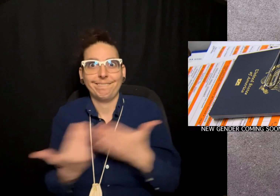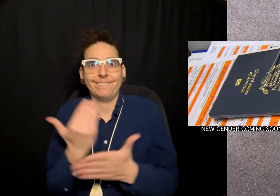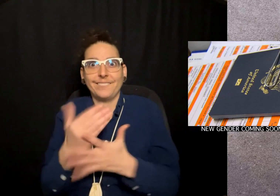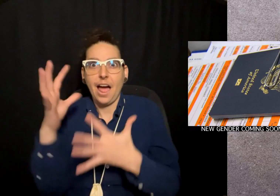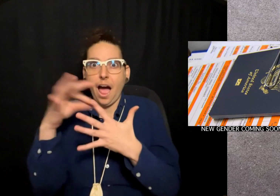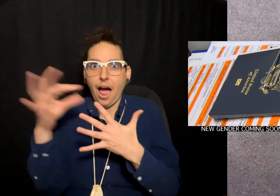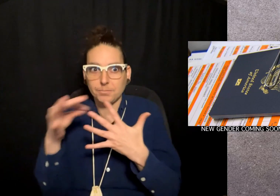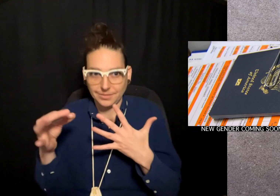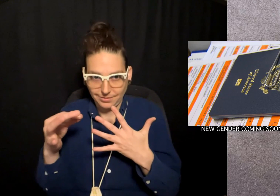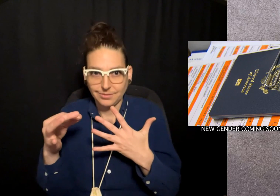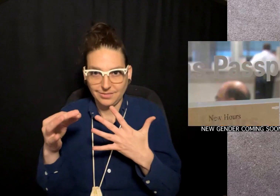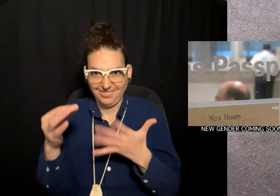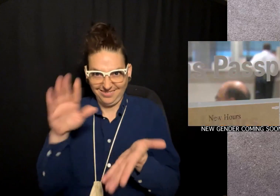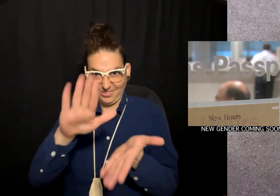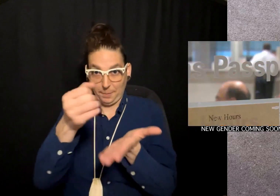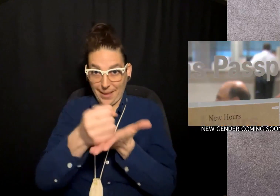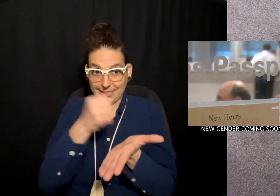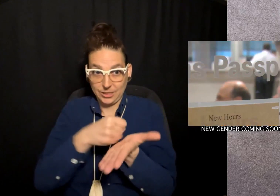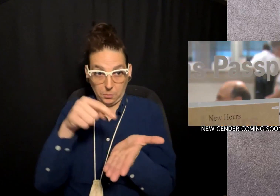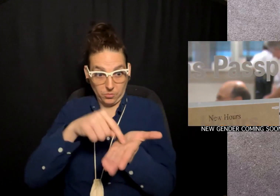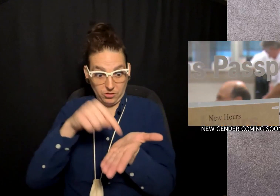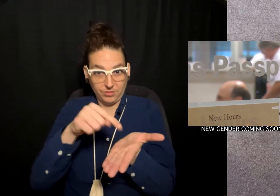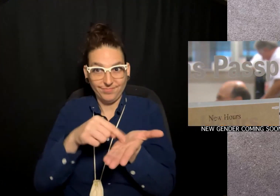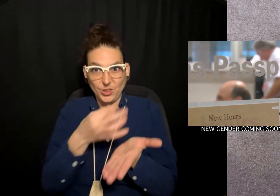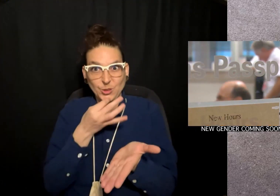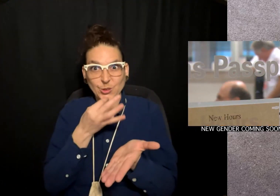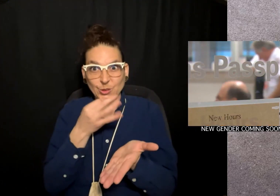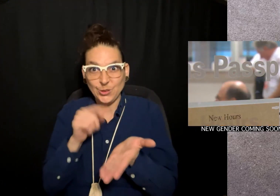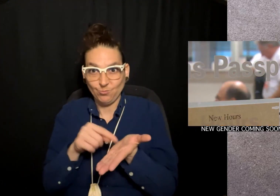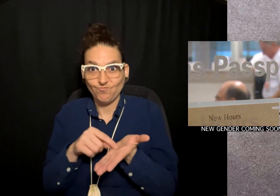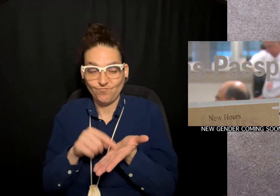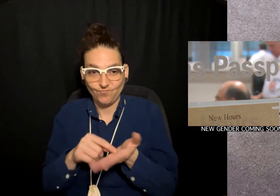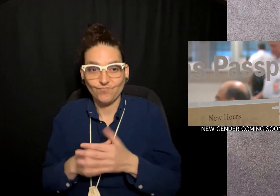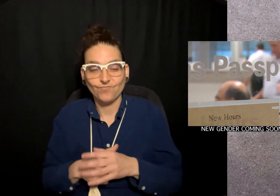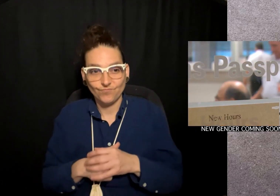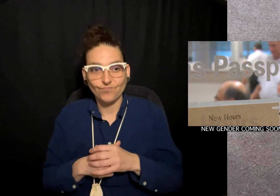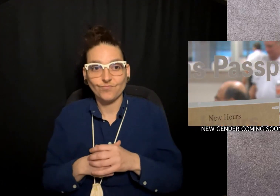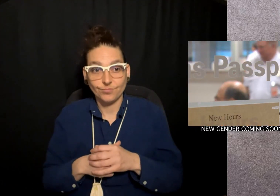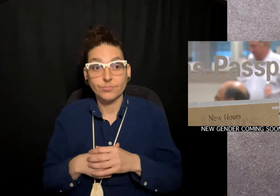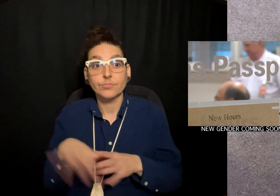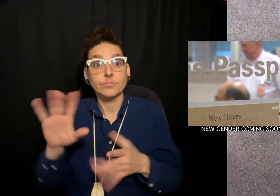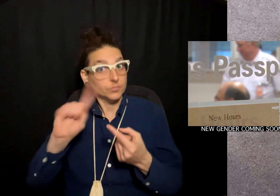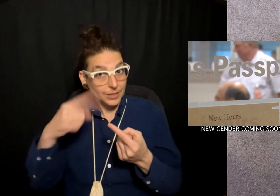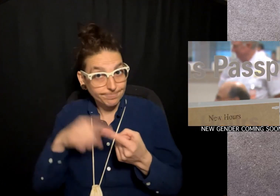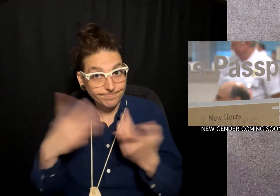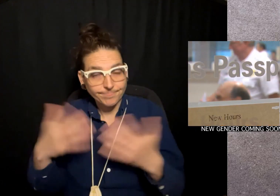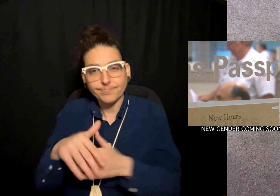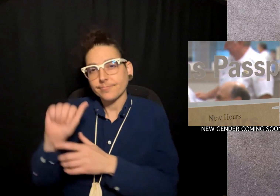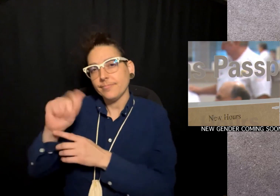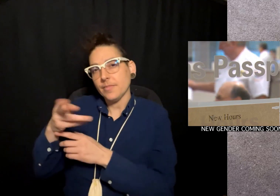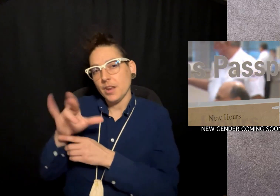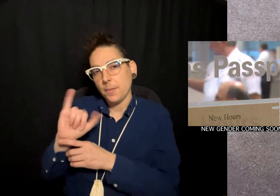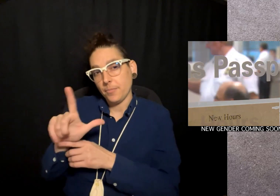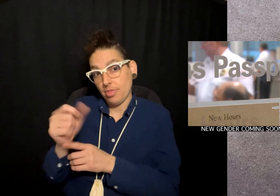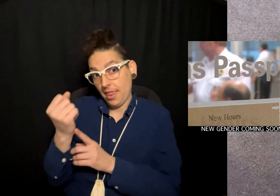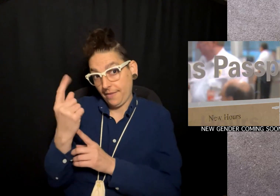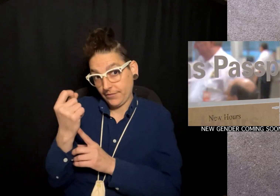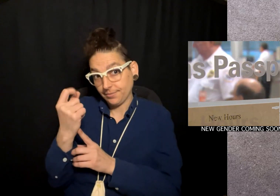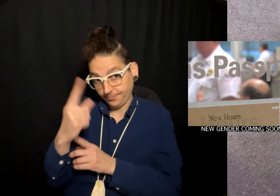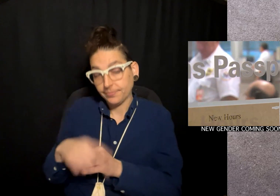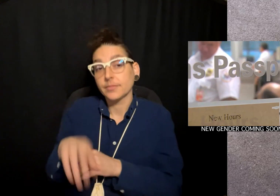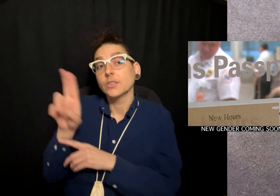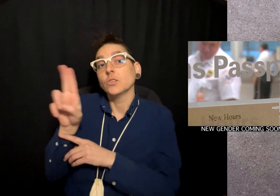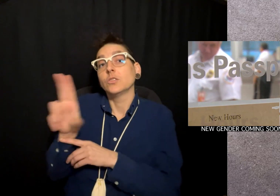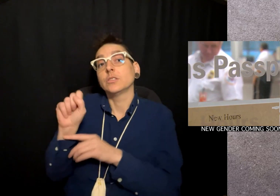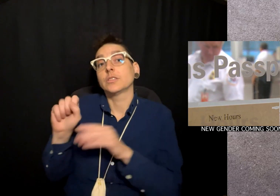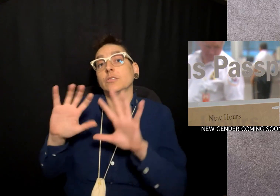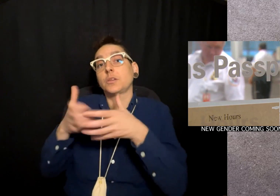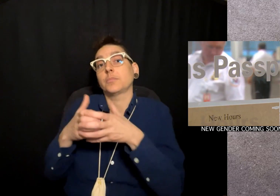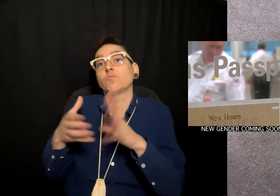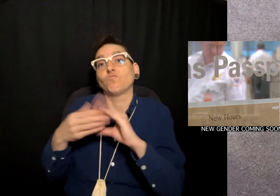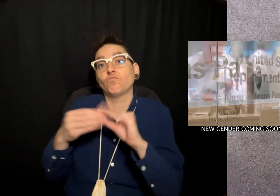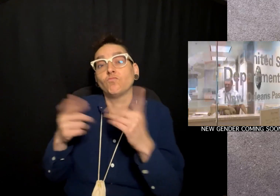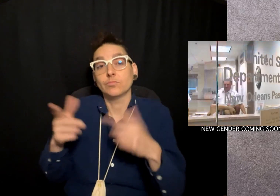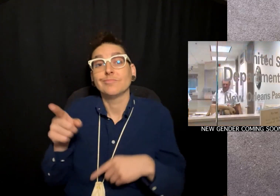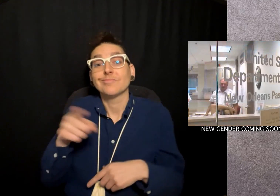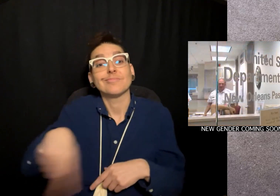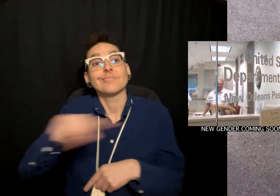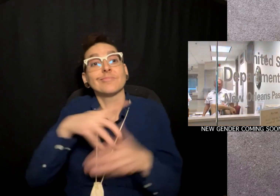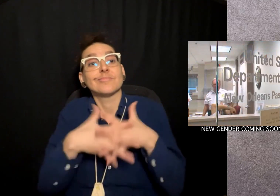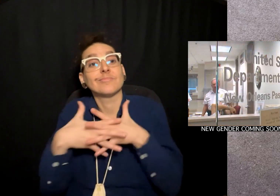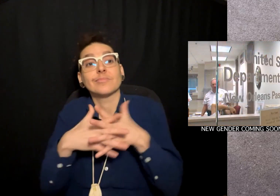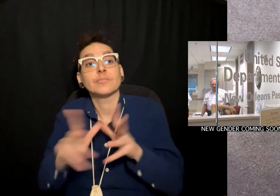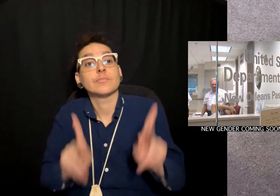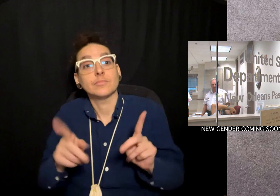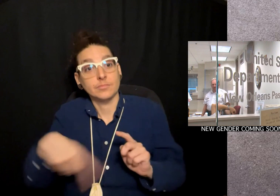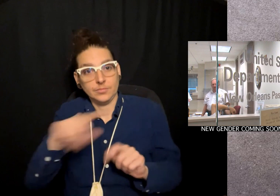or female will soon have a new option on their passports starting April 11 the US State Department